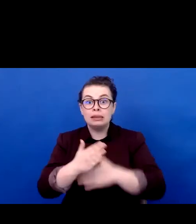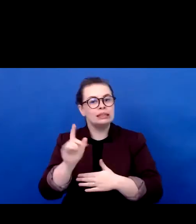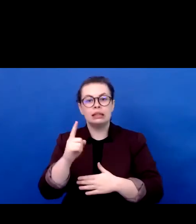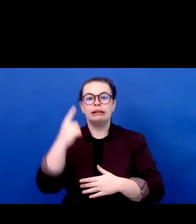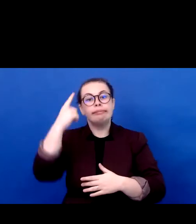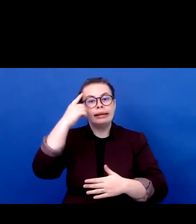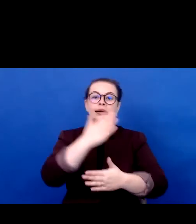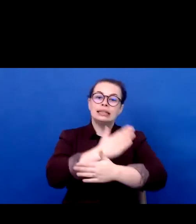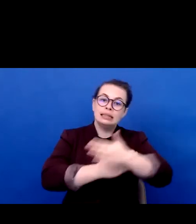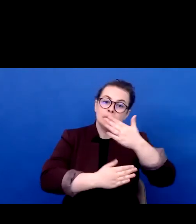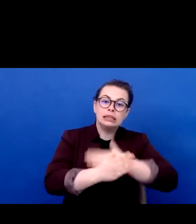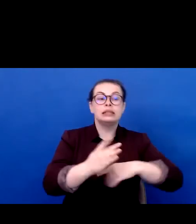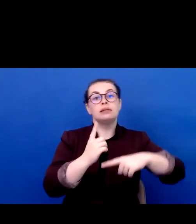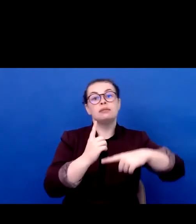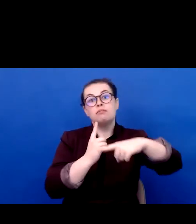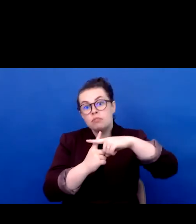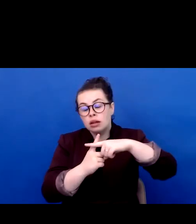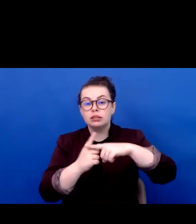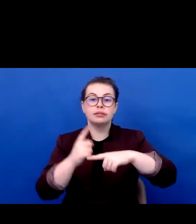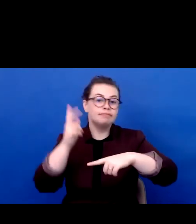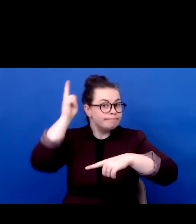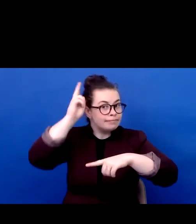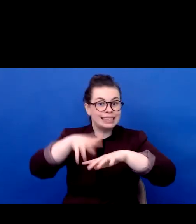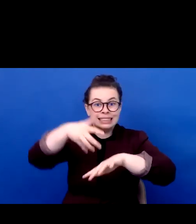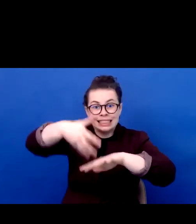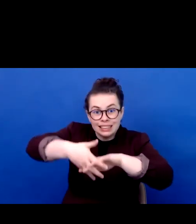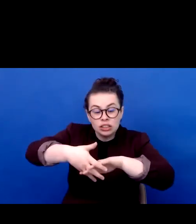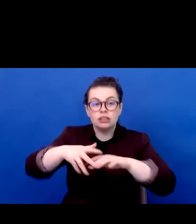children with disability women with disability personal intellectual disability